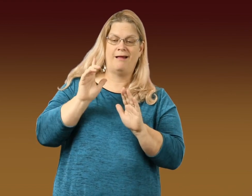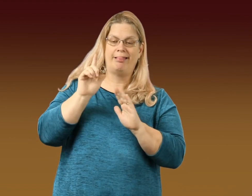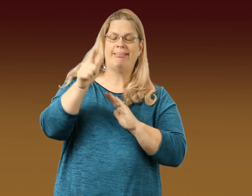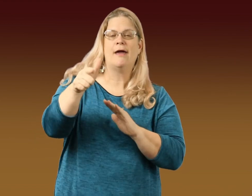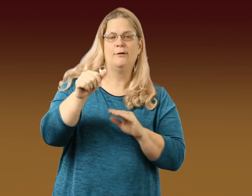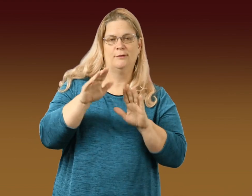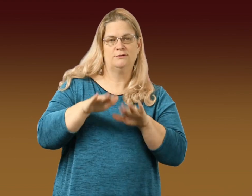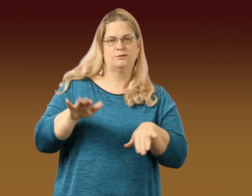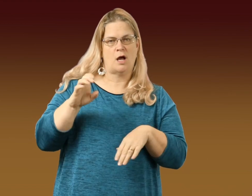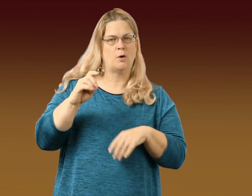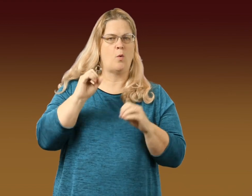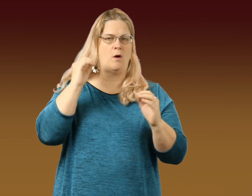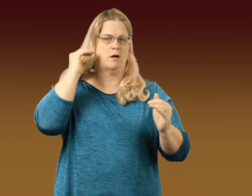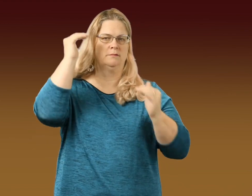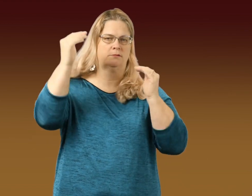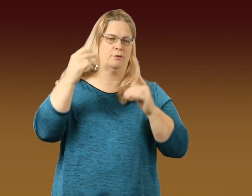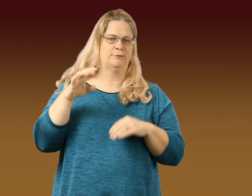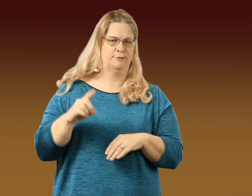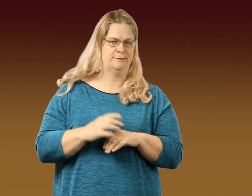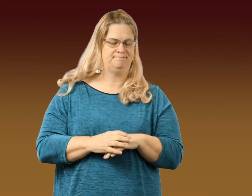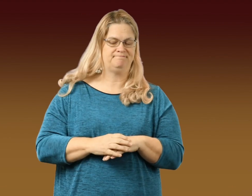into late childhood or adulthood.